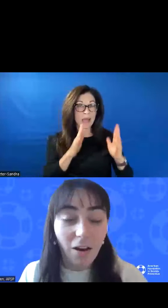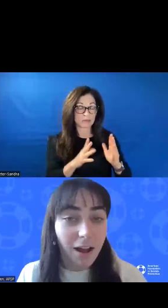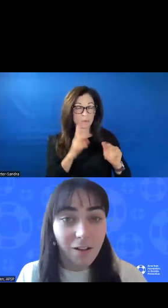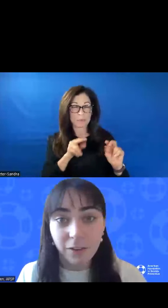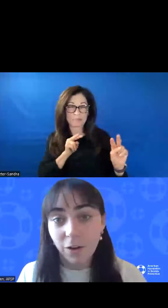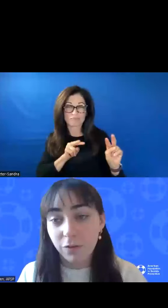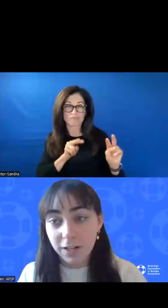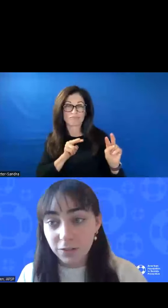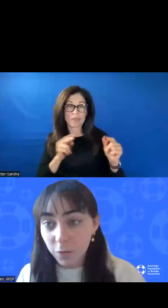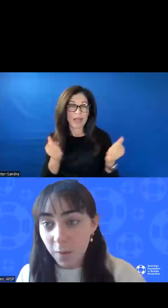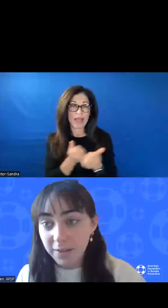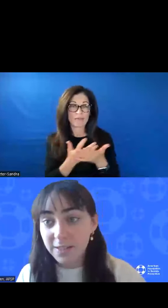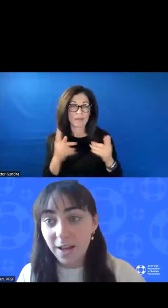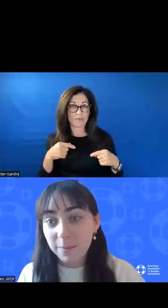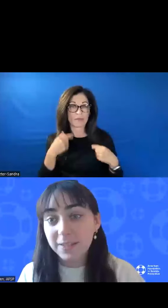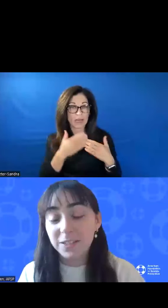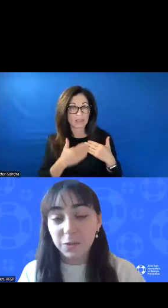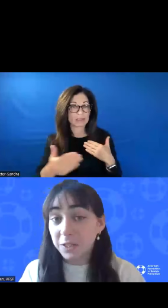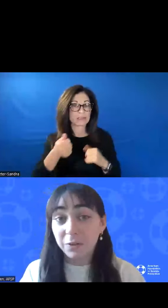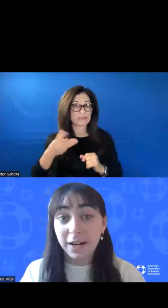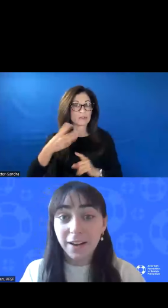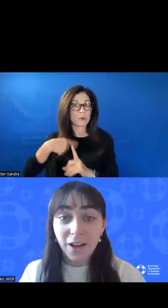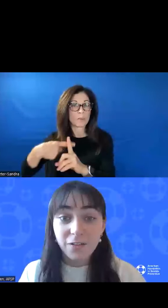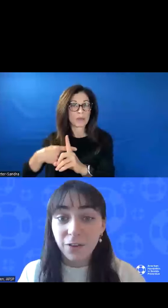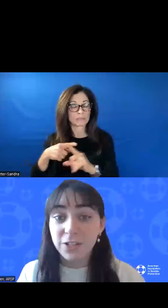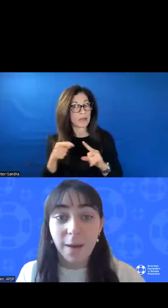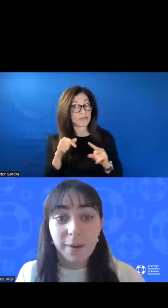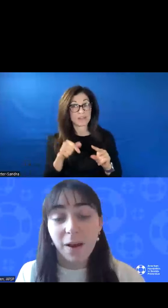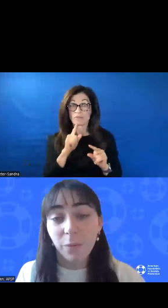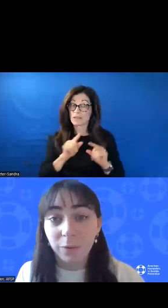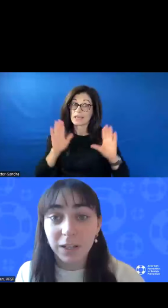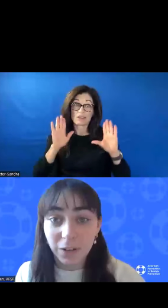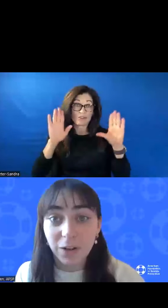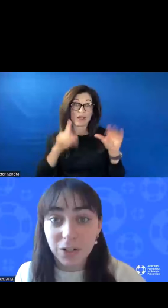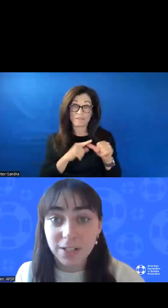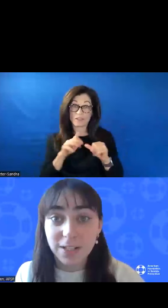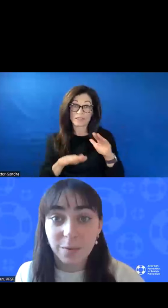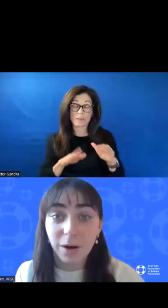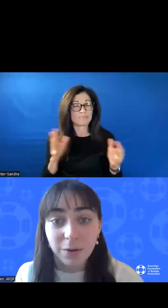ON THAT, BUT THIS IS A GREAT FIRST STEP AND GREAT TO SEE THE